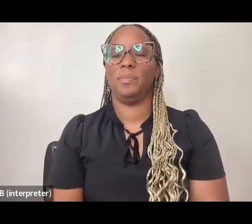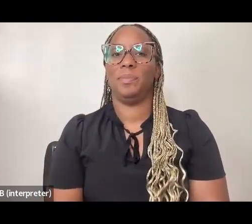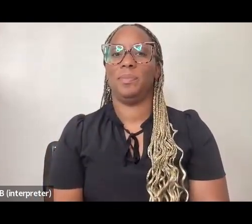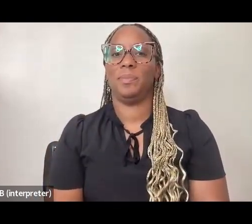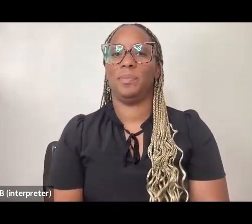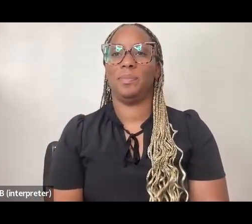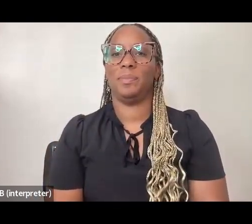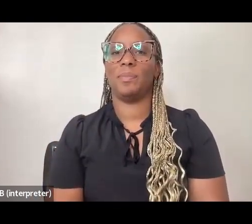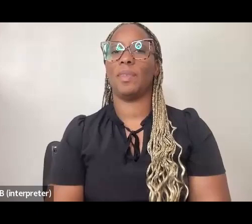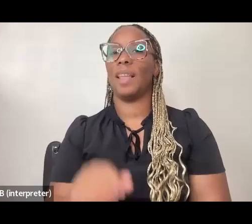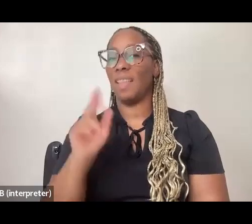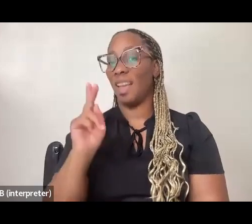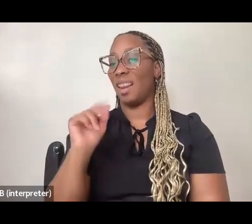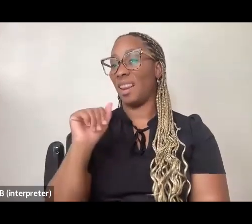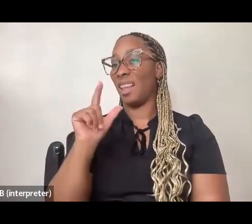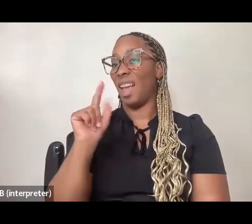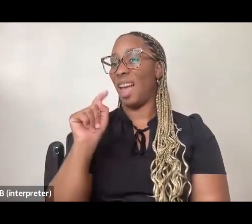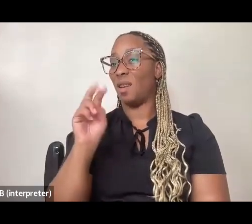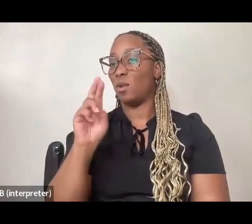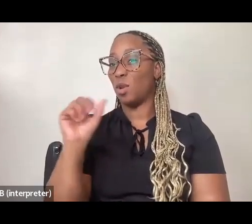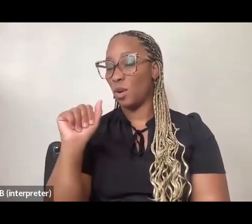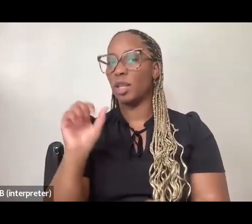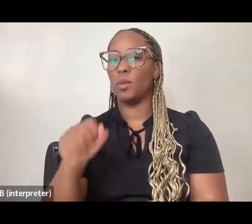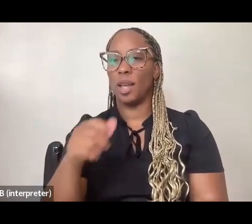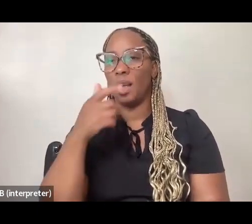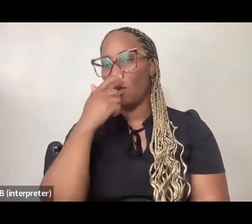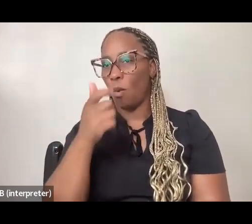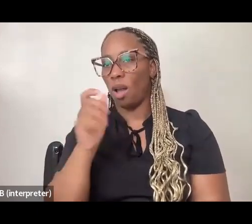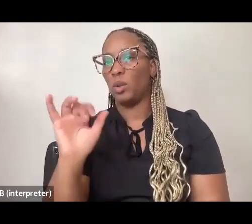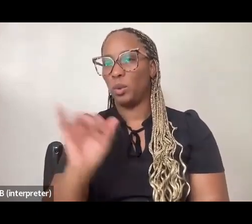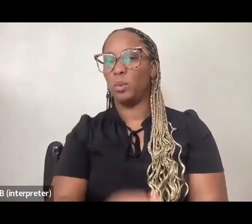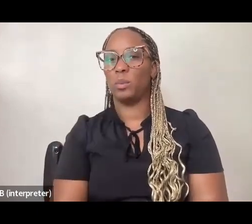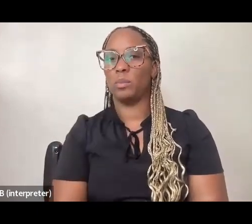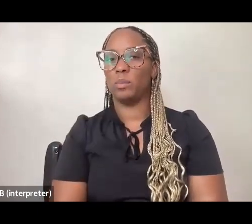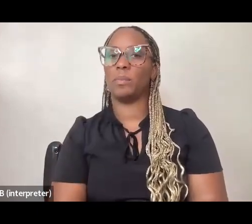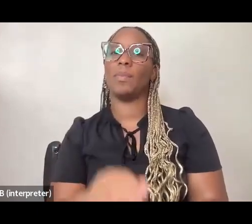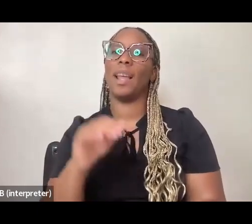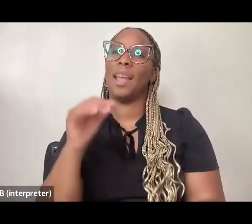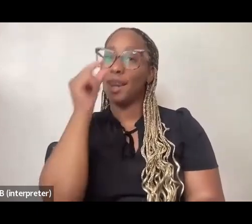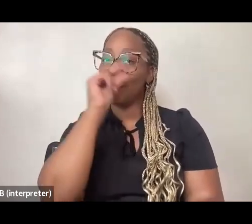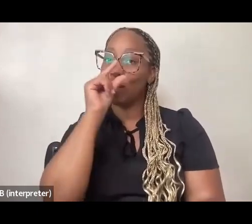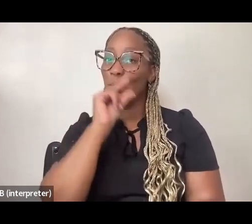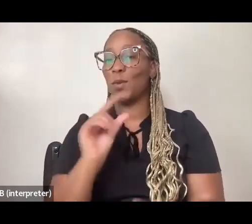as is Kaltura, and Google meet.